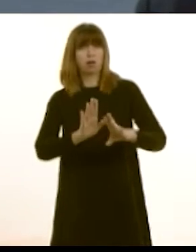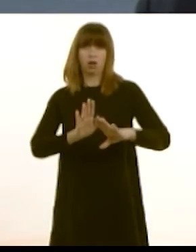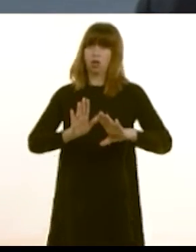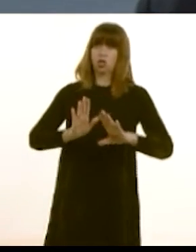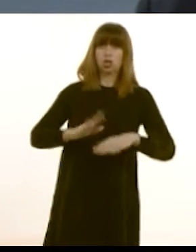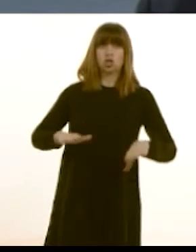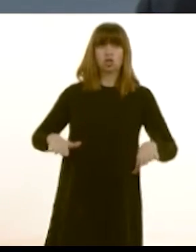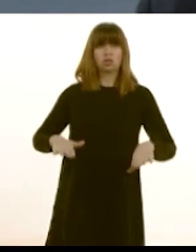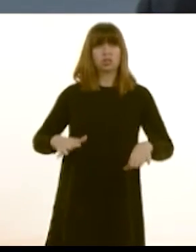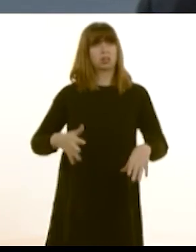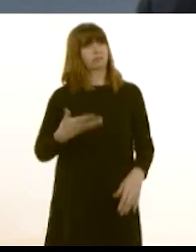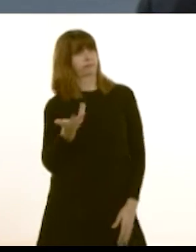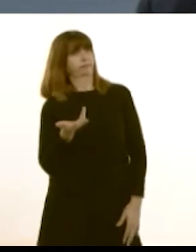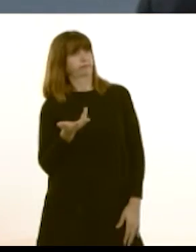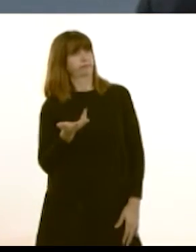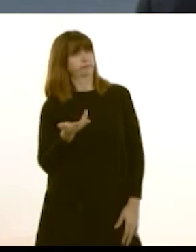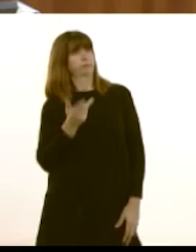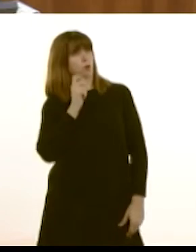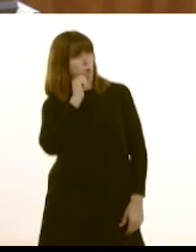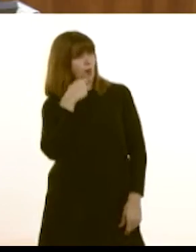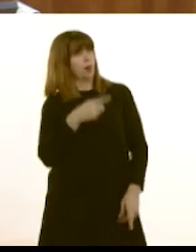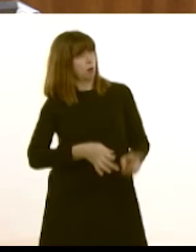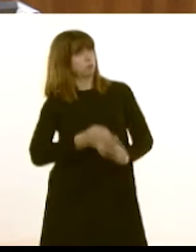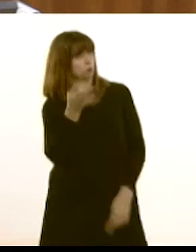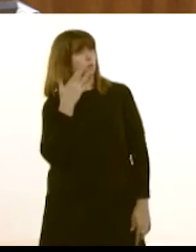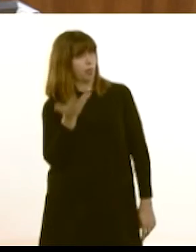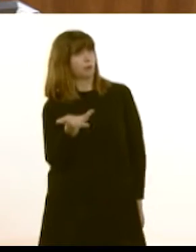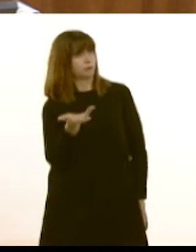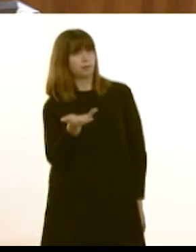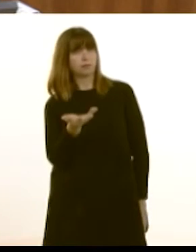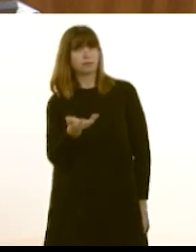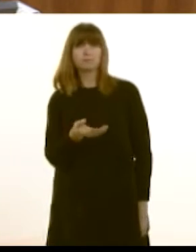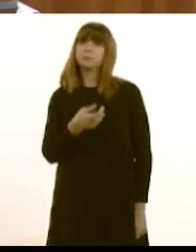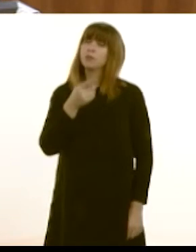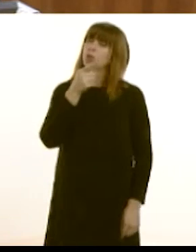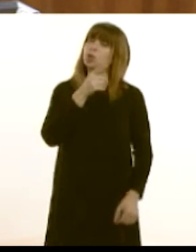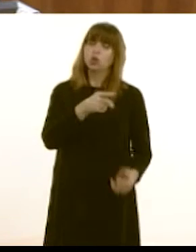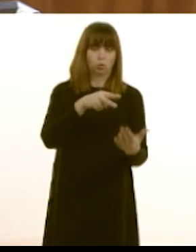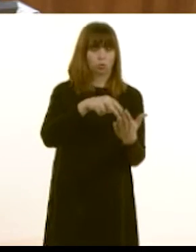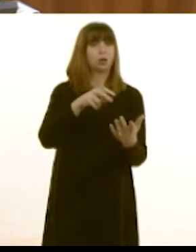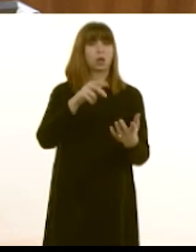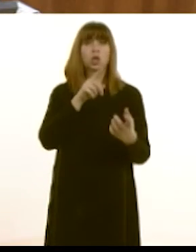hope that your Government can deliver it for them? Carwyn Jones: The leader of the Liberal Democrats wilfully misrepresented what I just said.